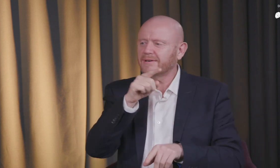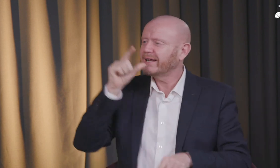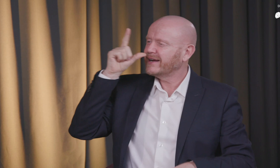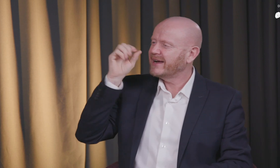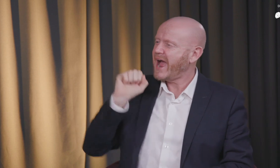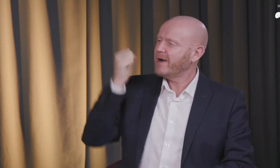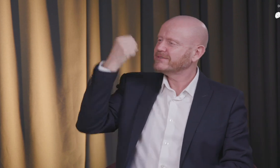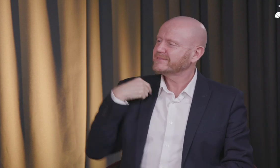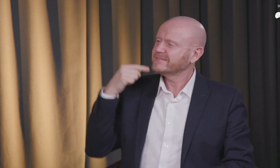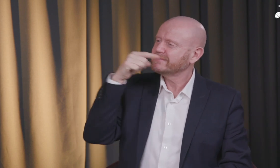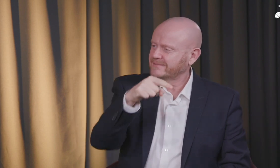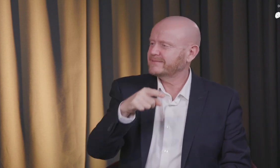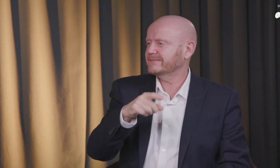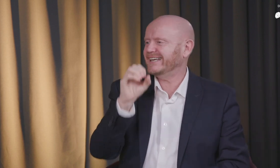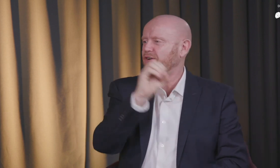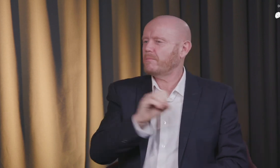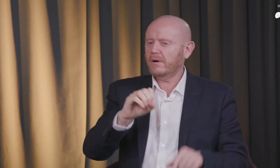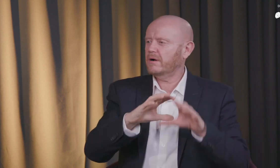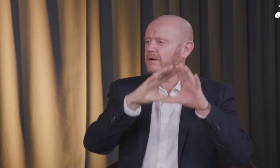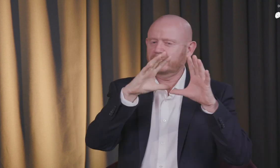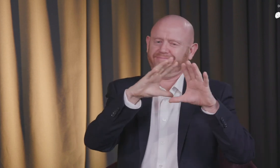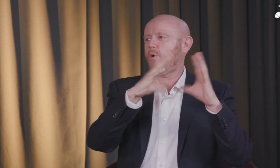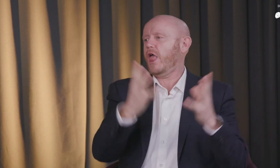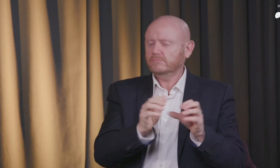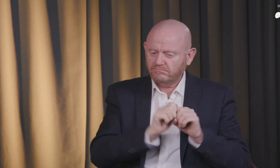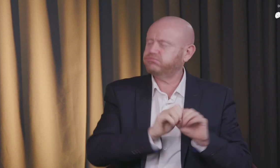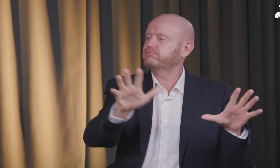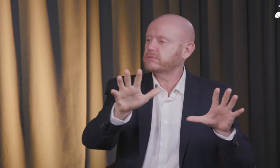The same way that the Clin d’Oeil Festival in Reims, France helped me to expand across Europe, and around the world.